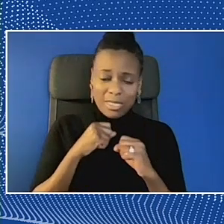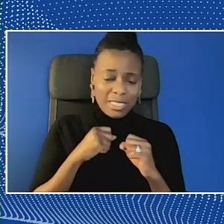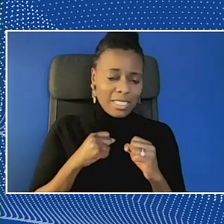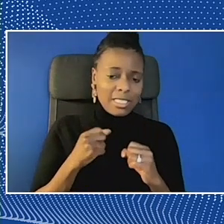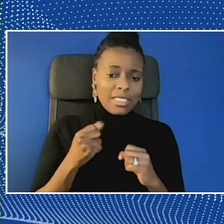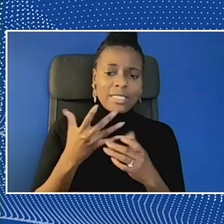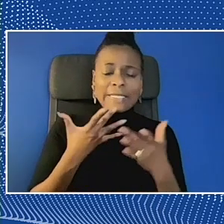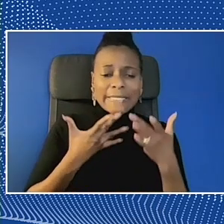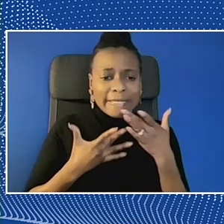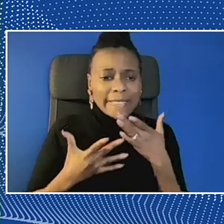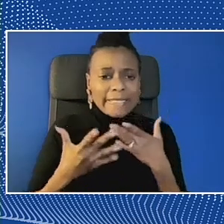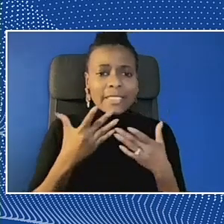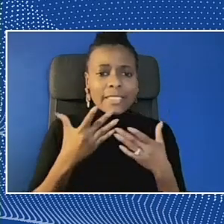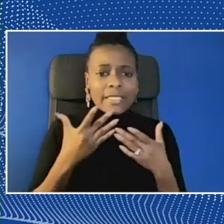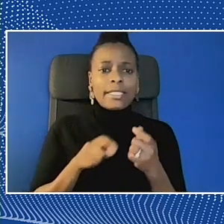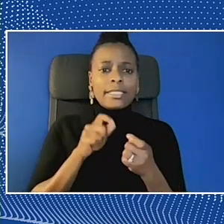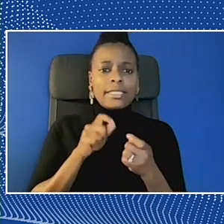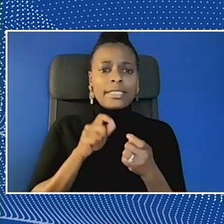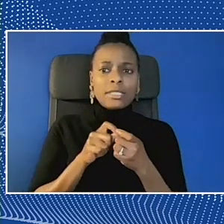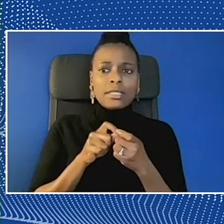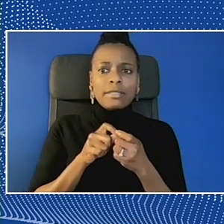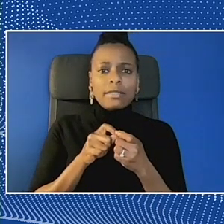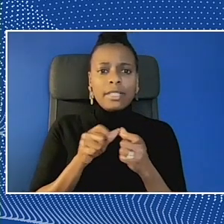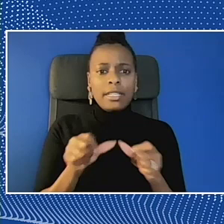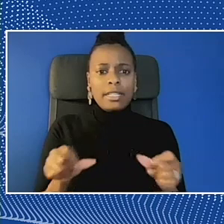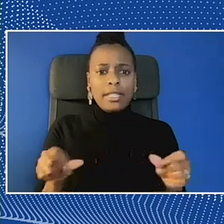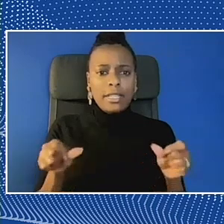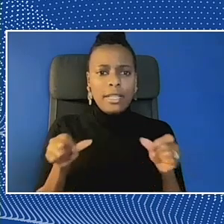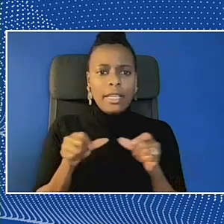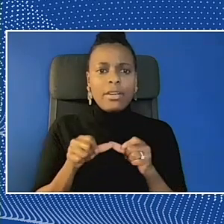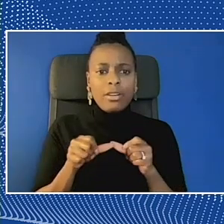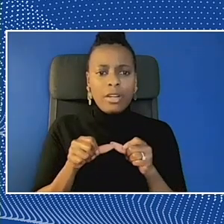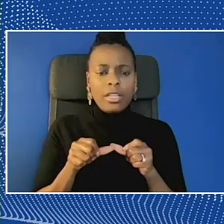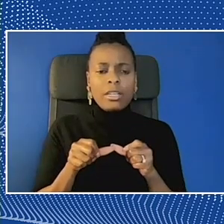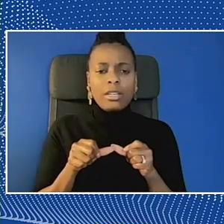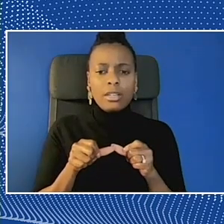area, my understanding, is to capture